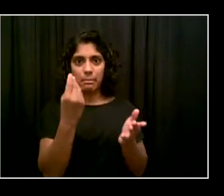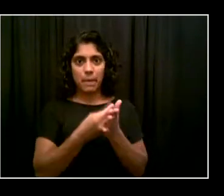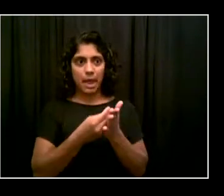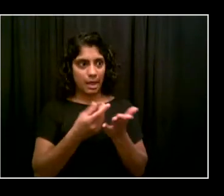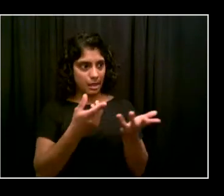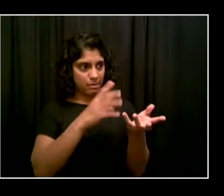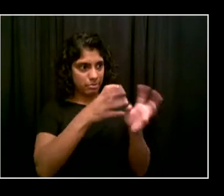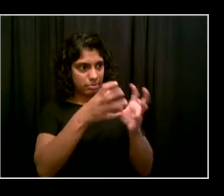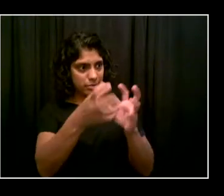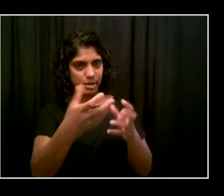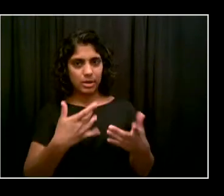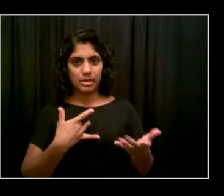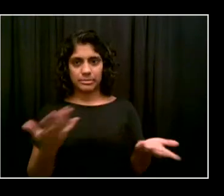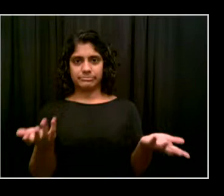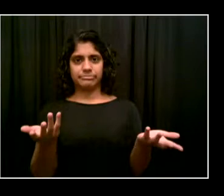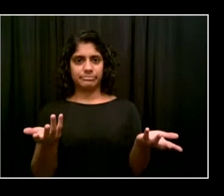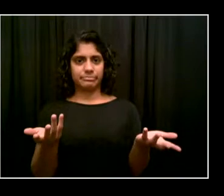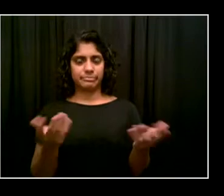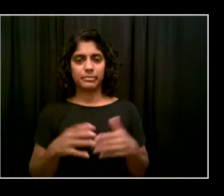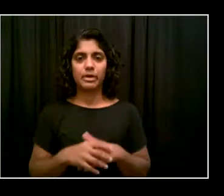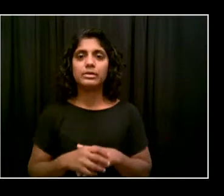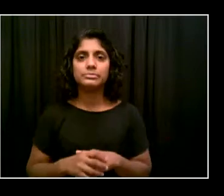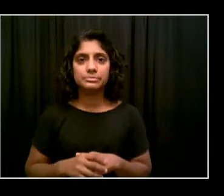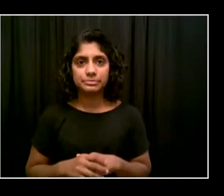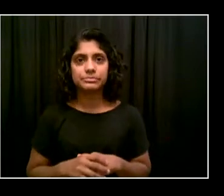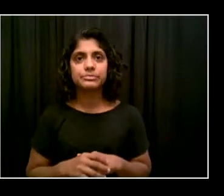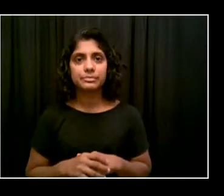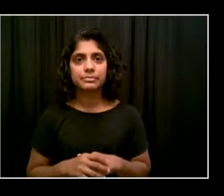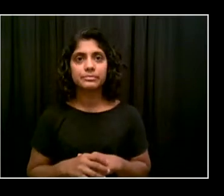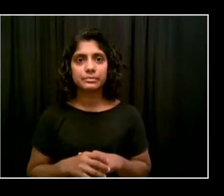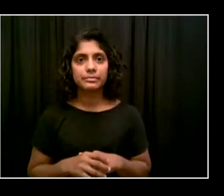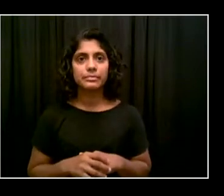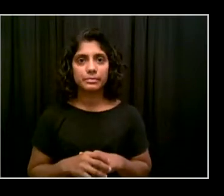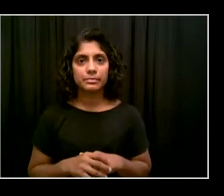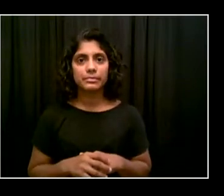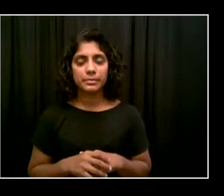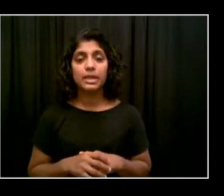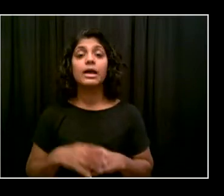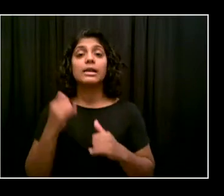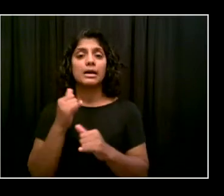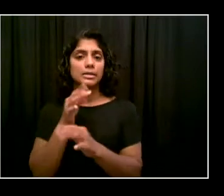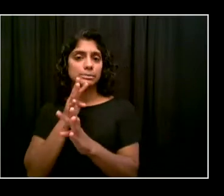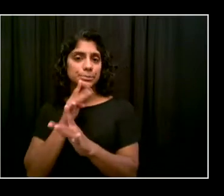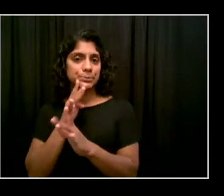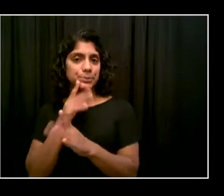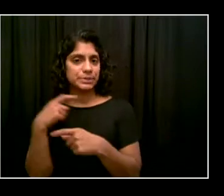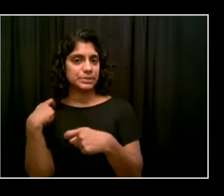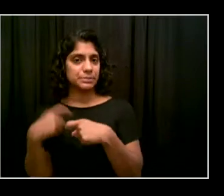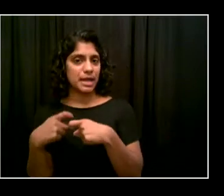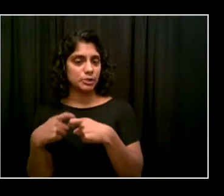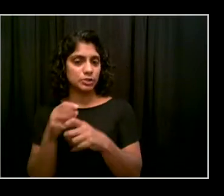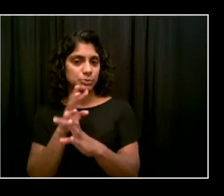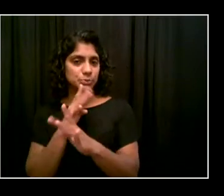YEAR FOR MODERNIZATION.